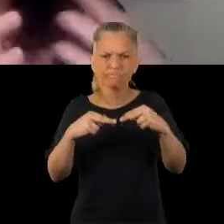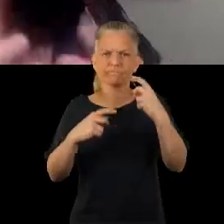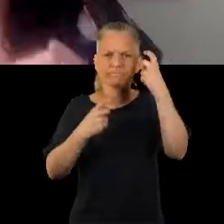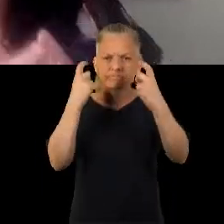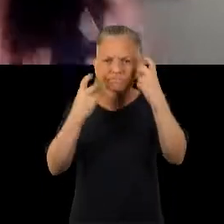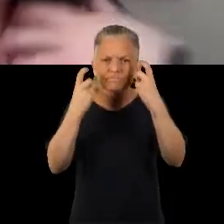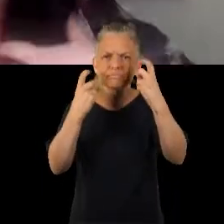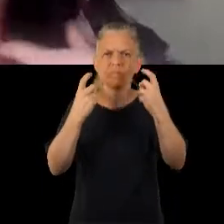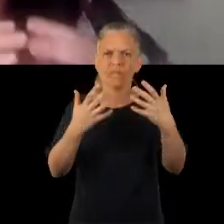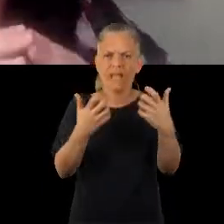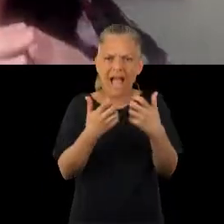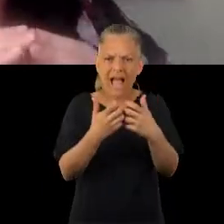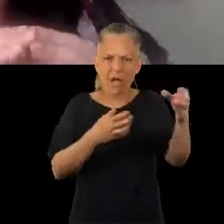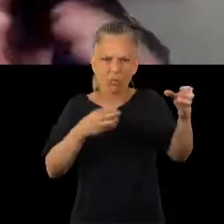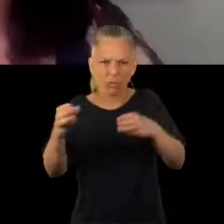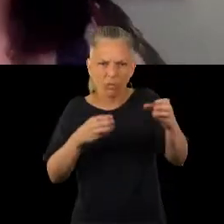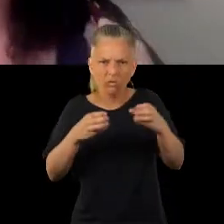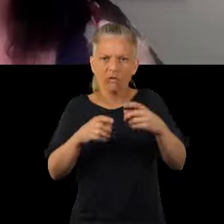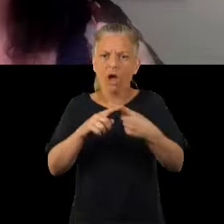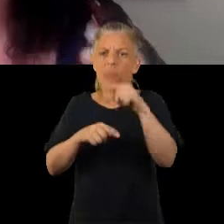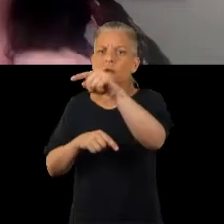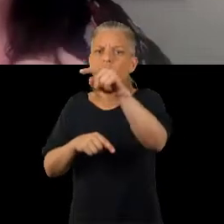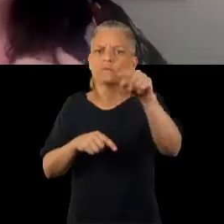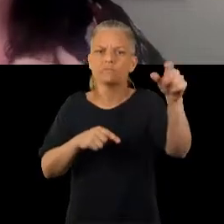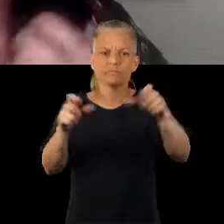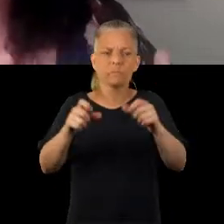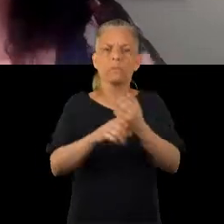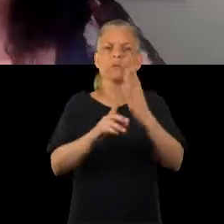really trying to draw some internal boundaries around what we’re connecting with and what we’re